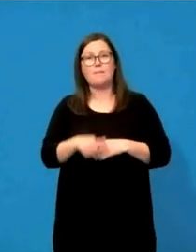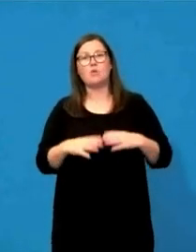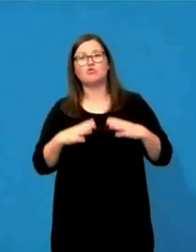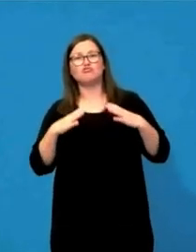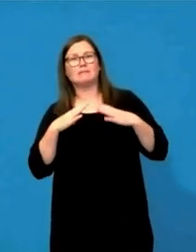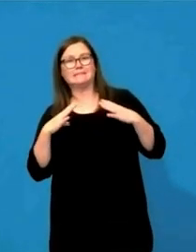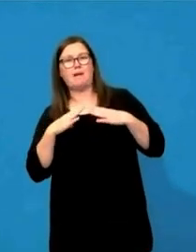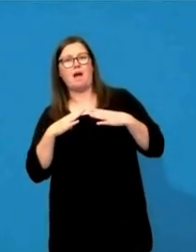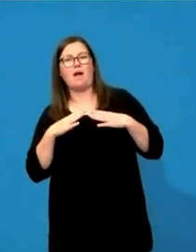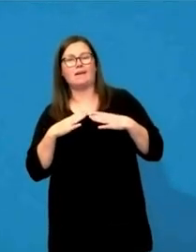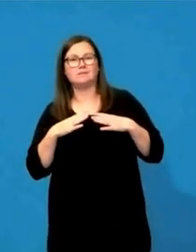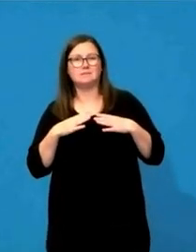because it means going out of Fitzroy Crossing.